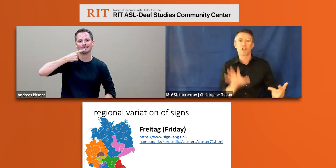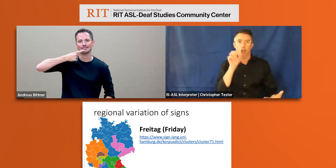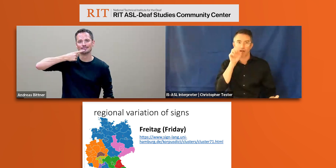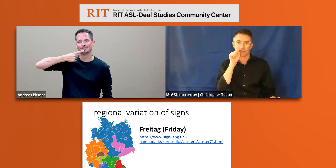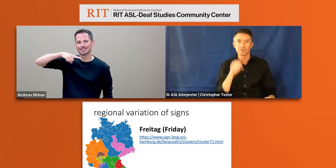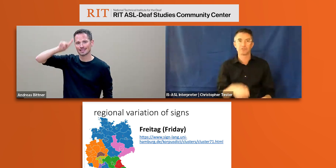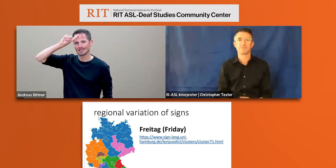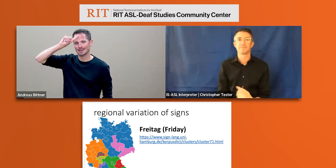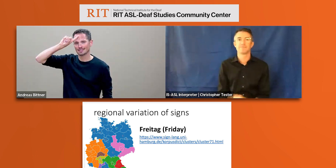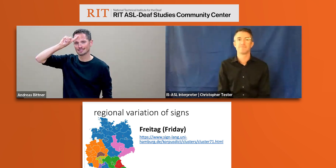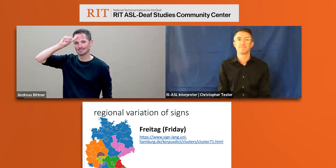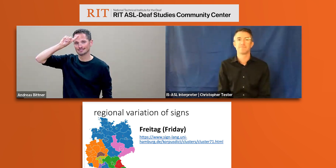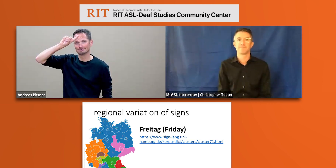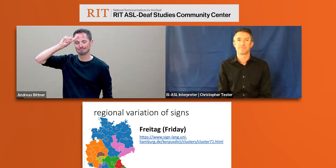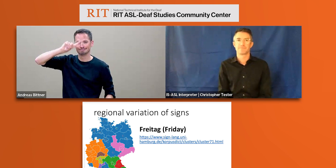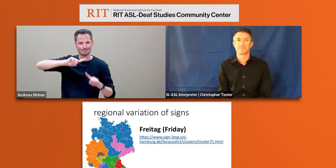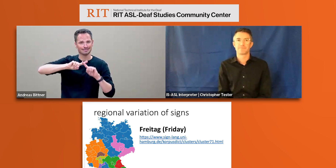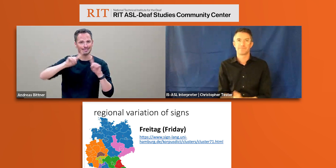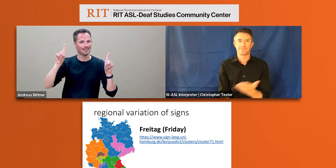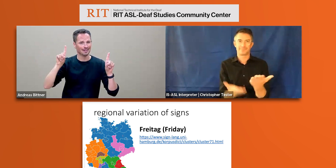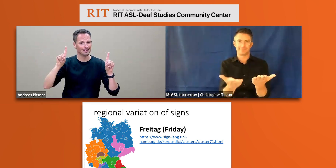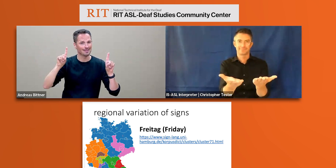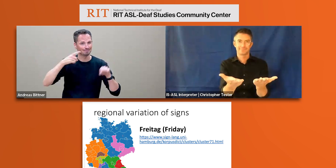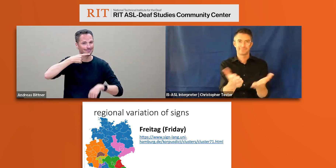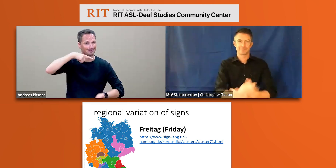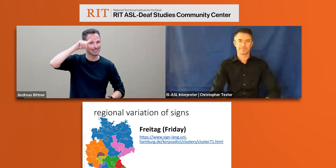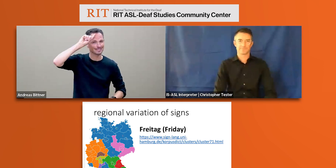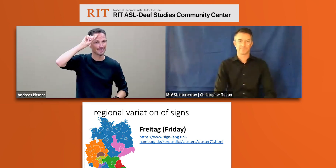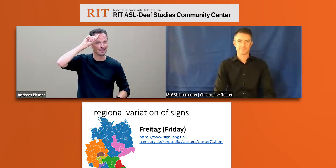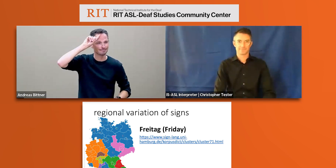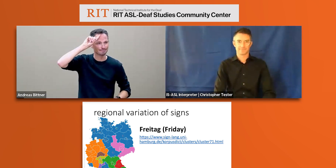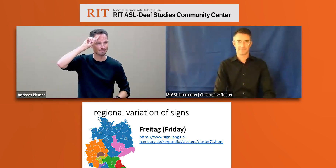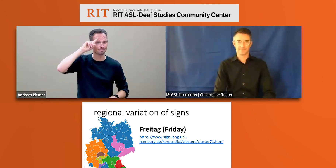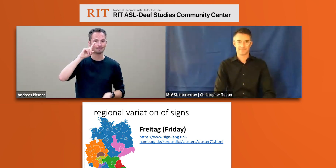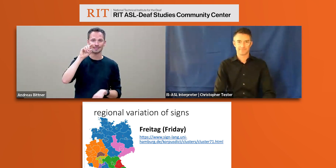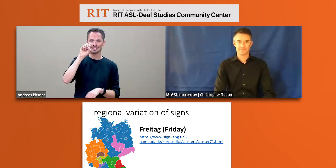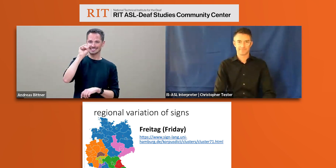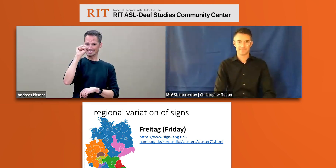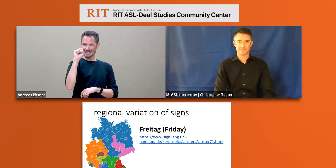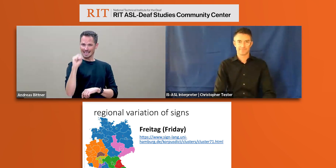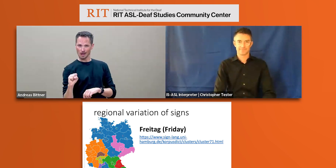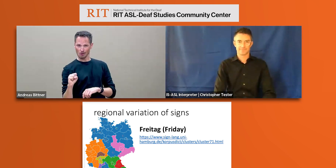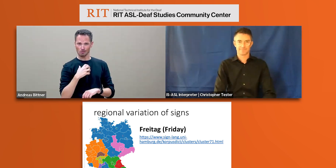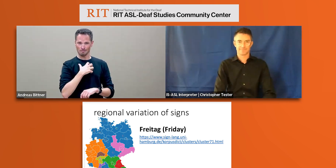the orange area... have different signs.